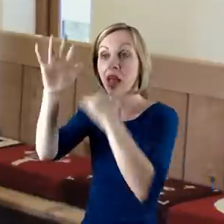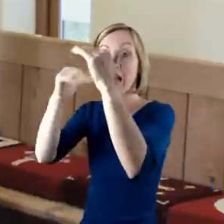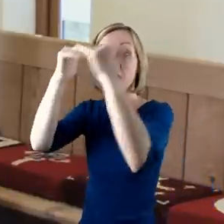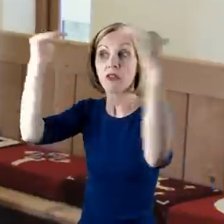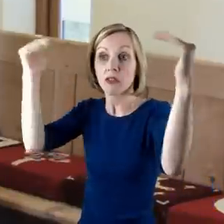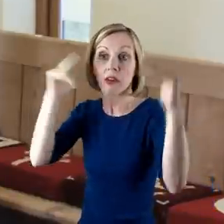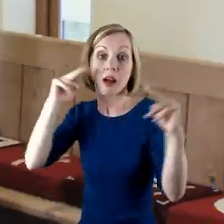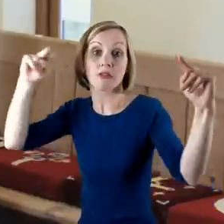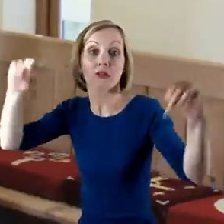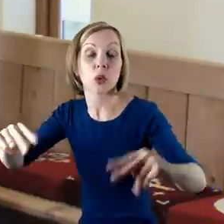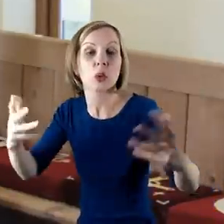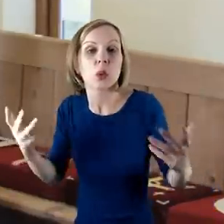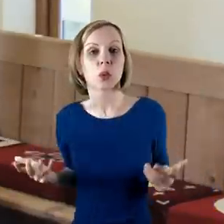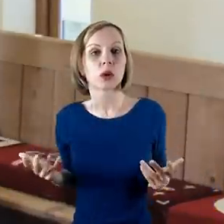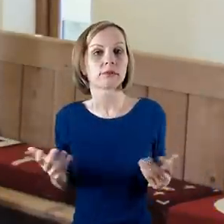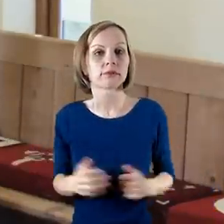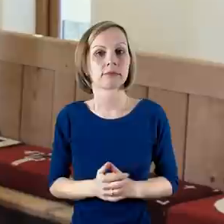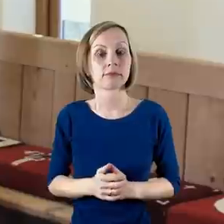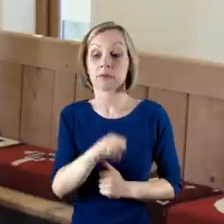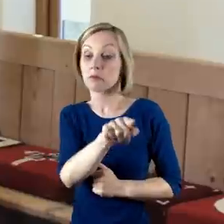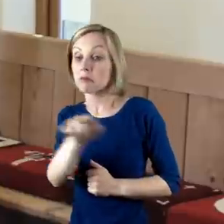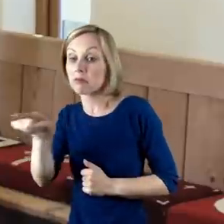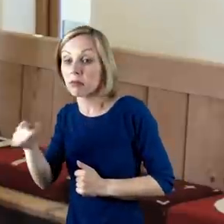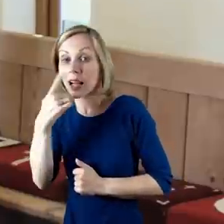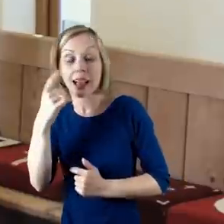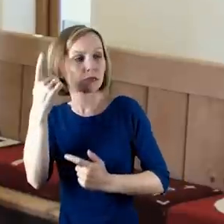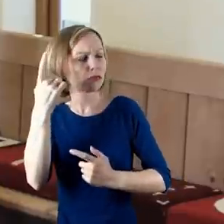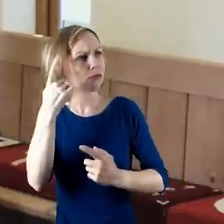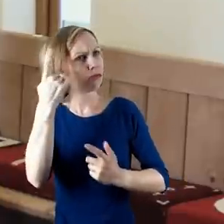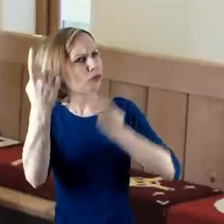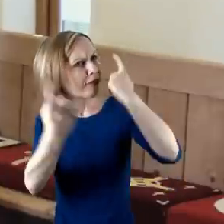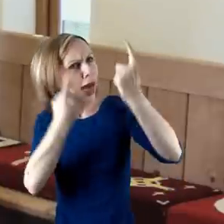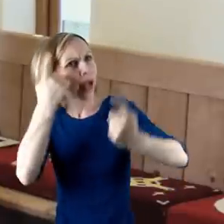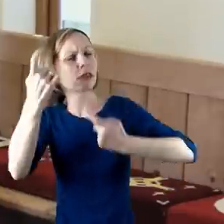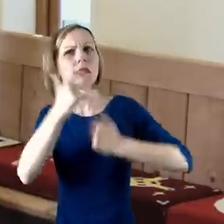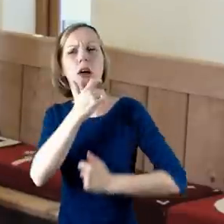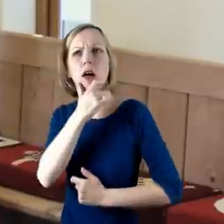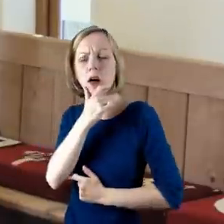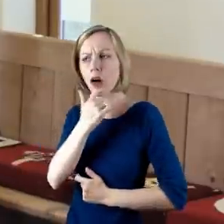which in turn, offers them the opportunity to reflect on it, to grow in understanding,